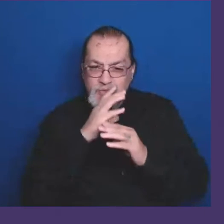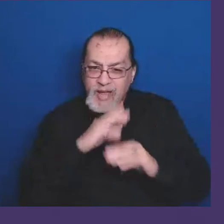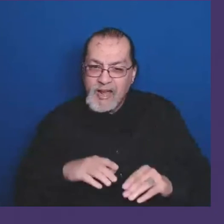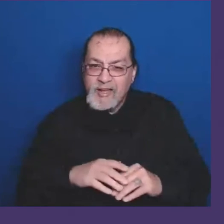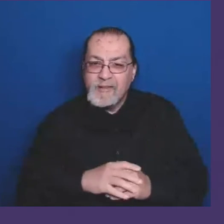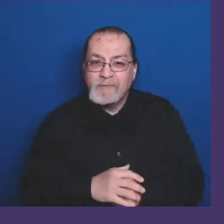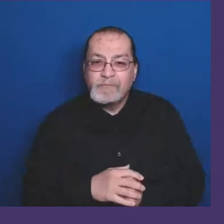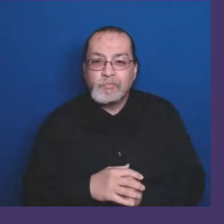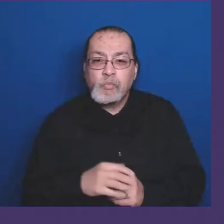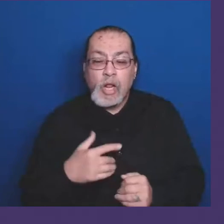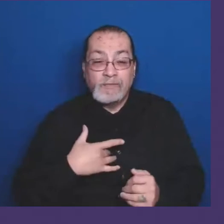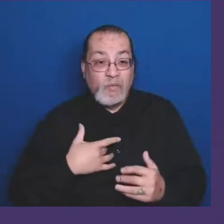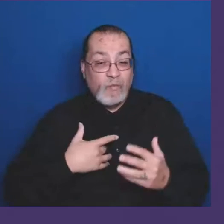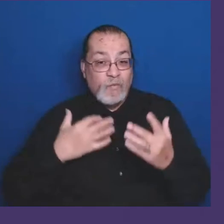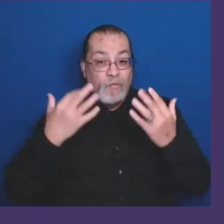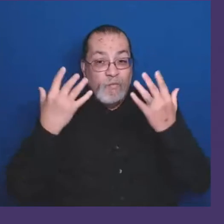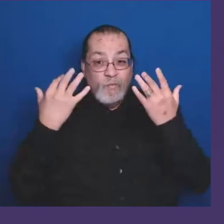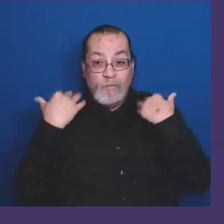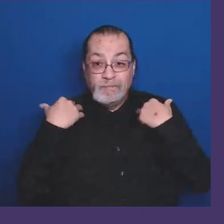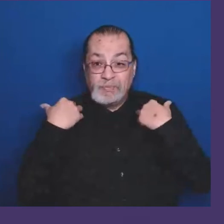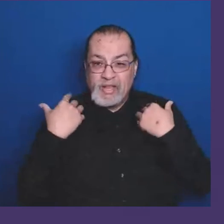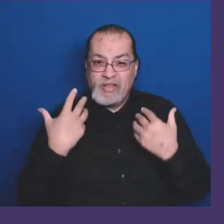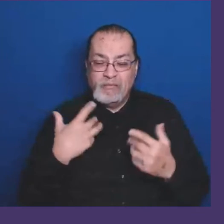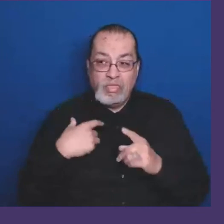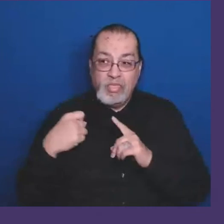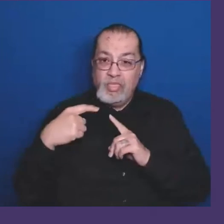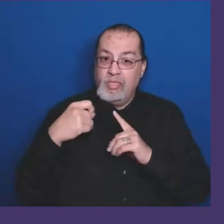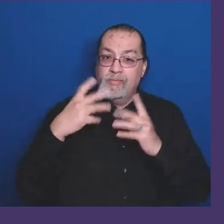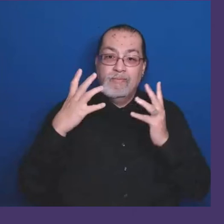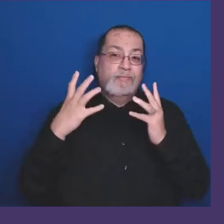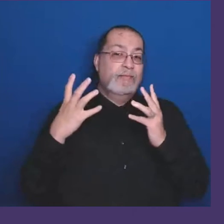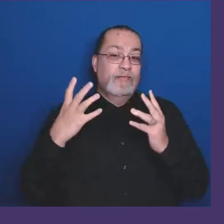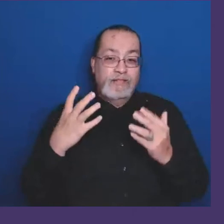I can also adjust the lighting too, which is something that I don't always think of.